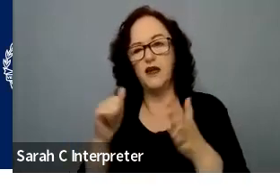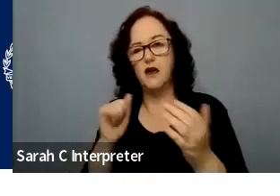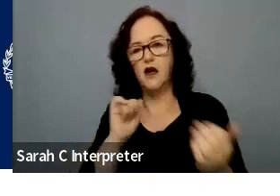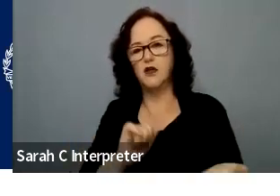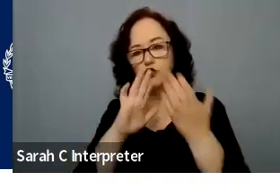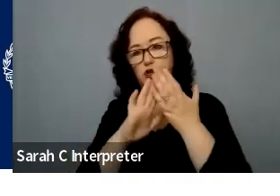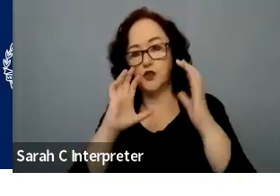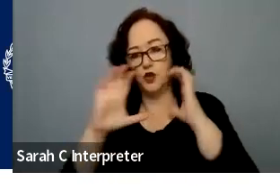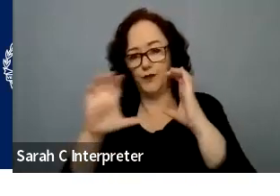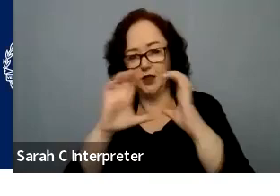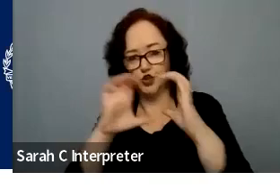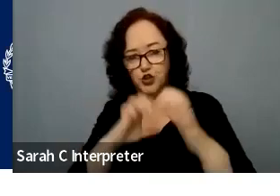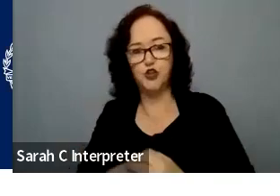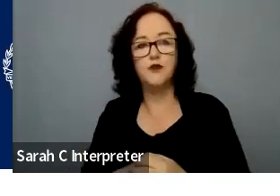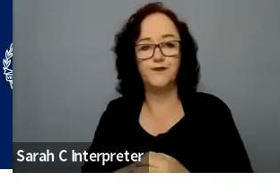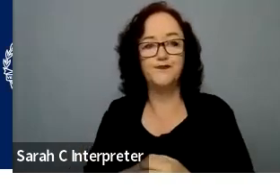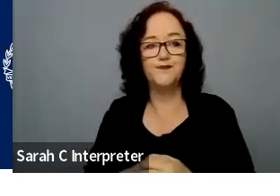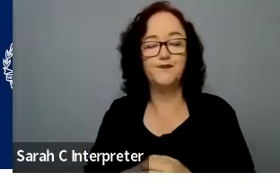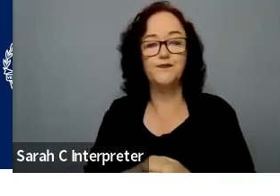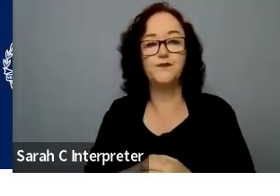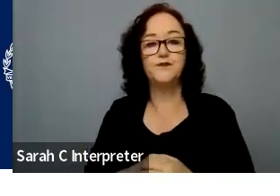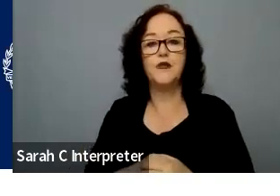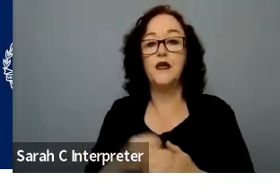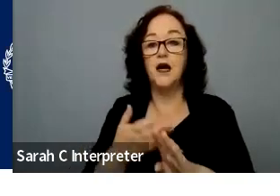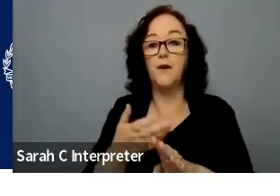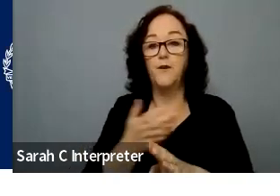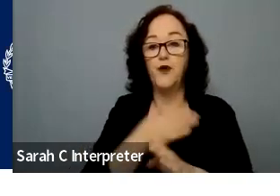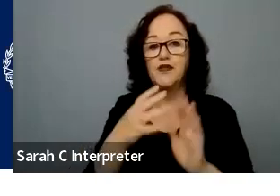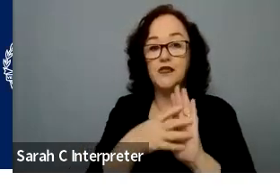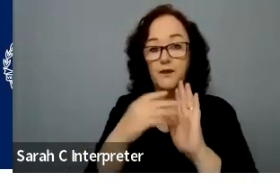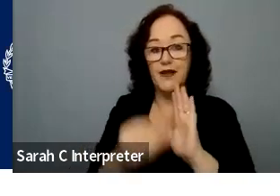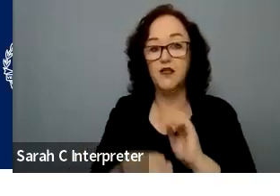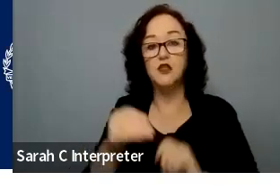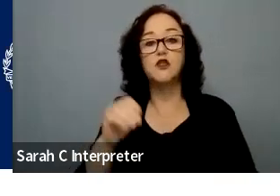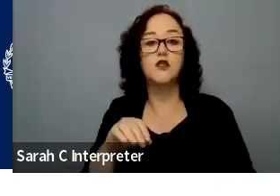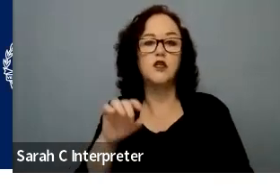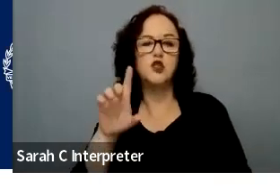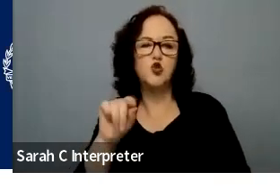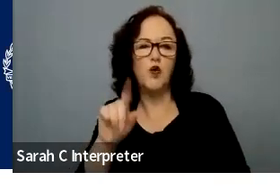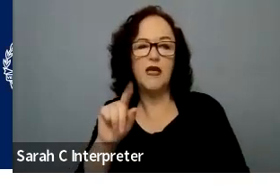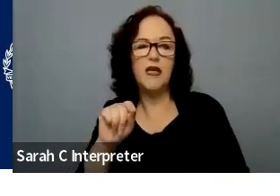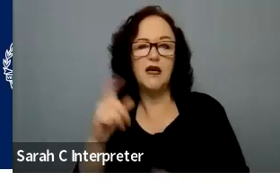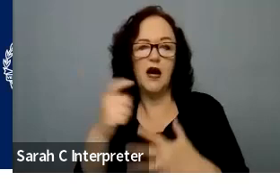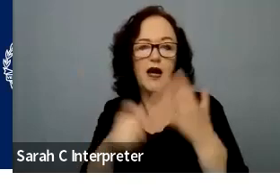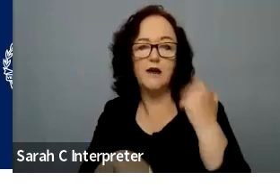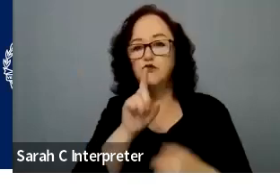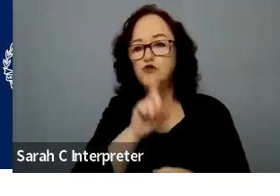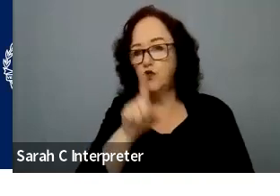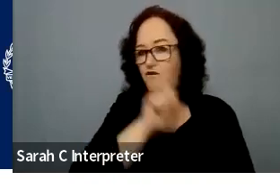students to complete a pre-simulation 20 item true false survey and the Robey self attribution scale